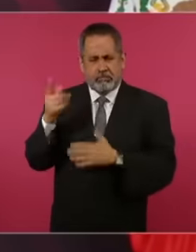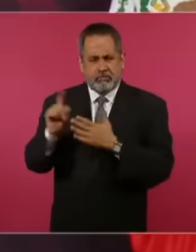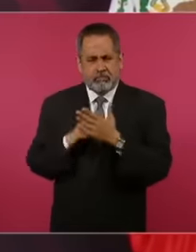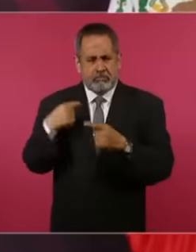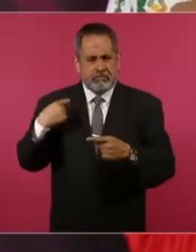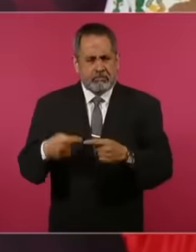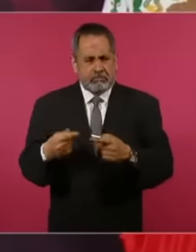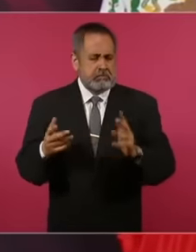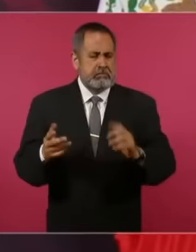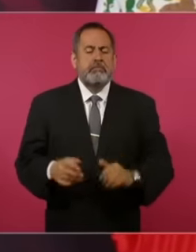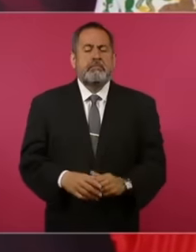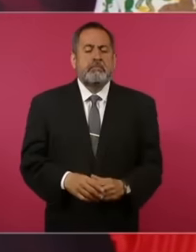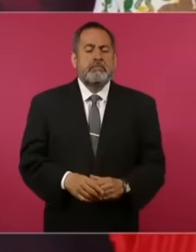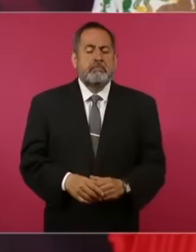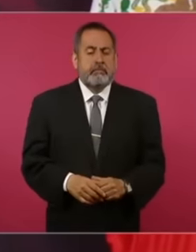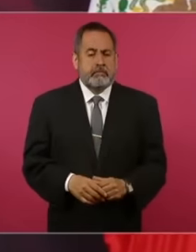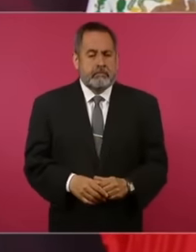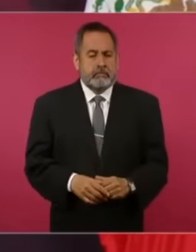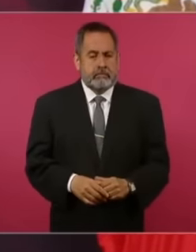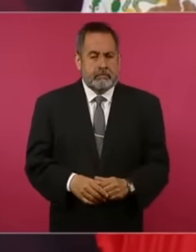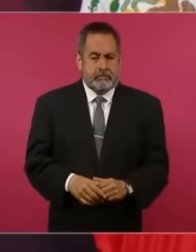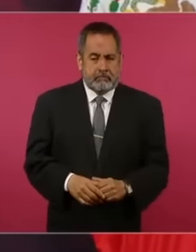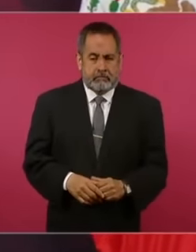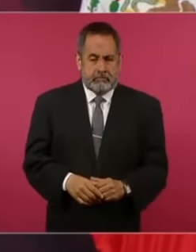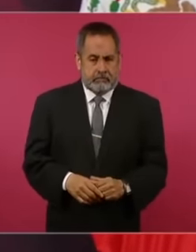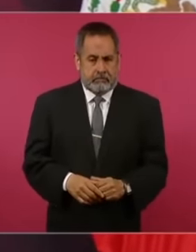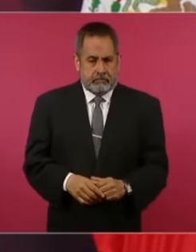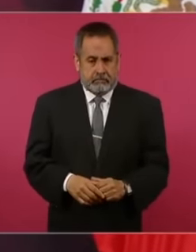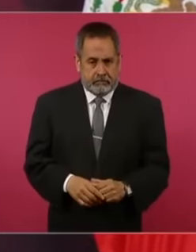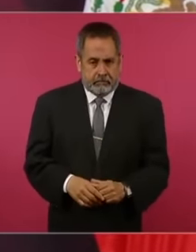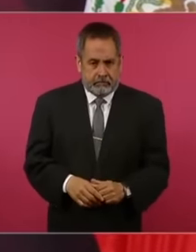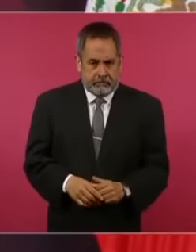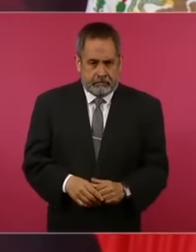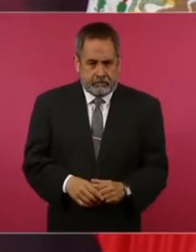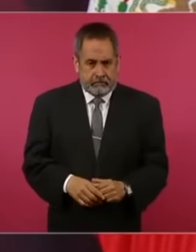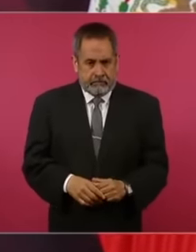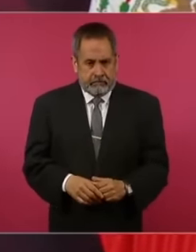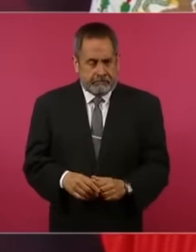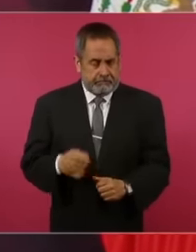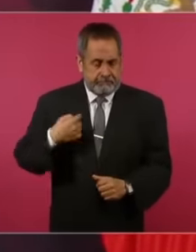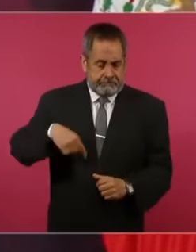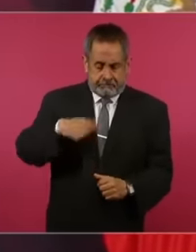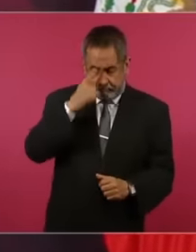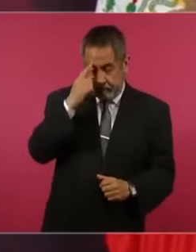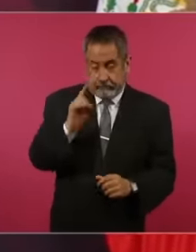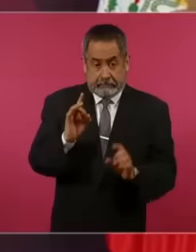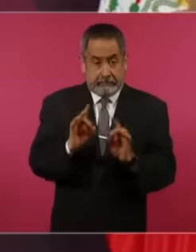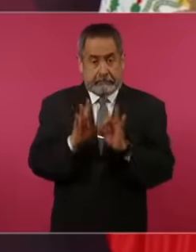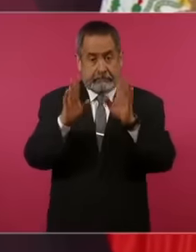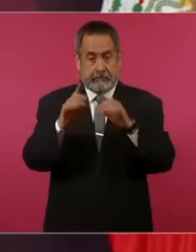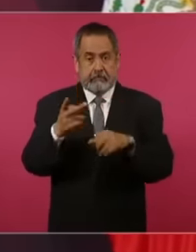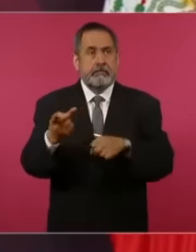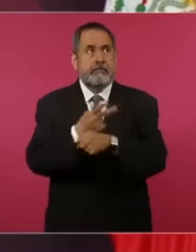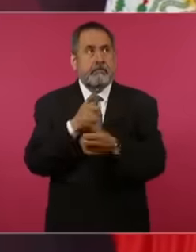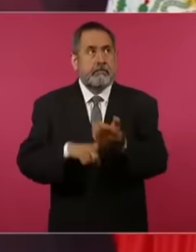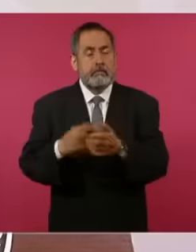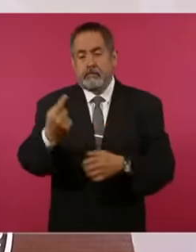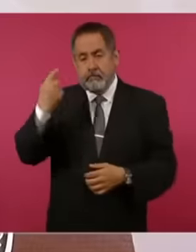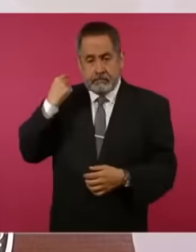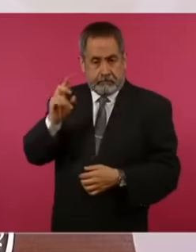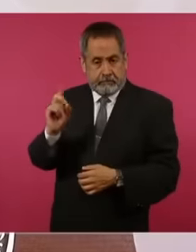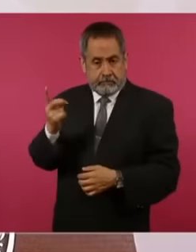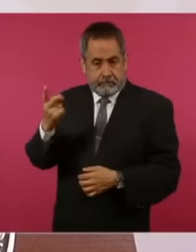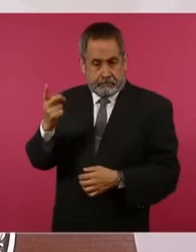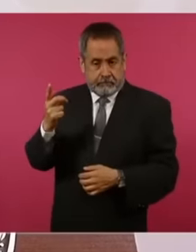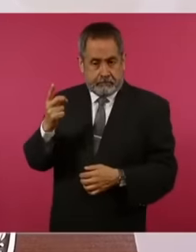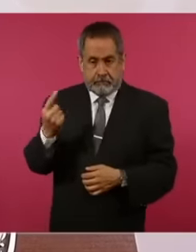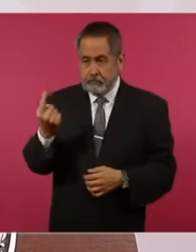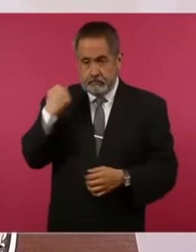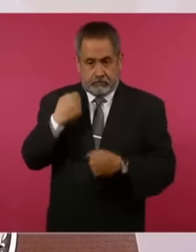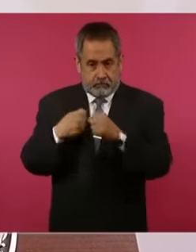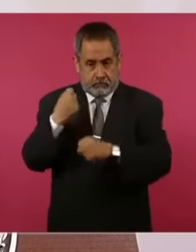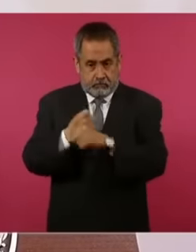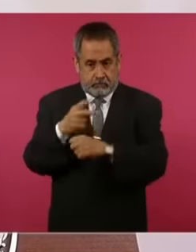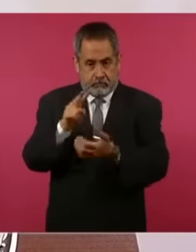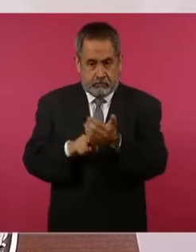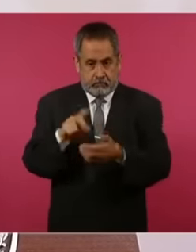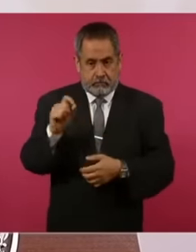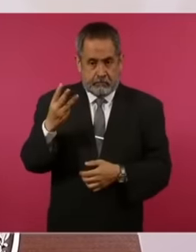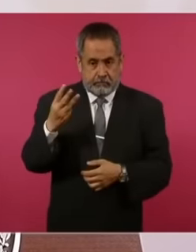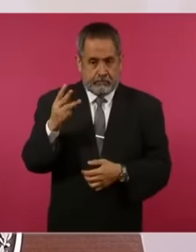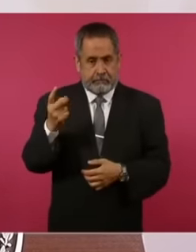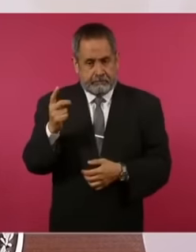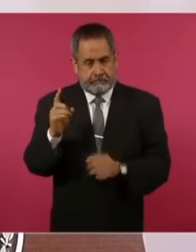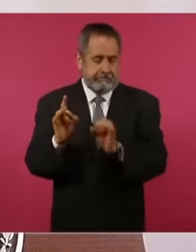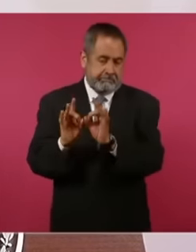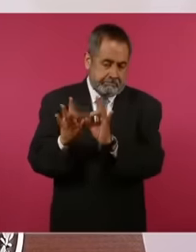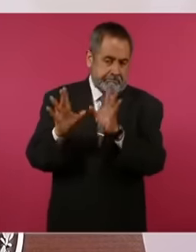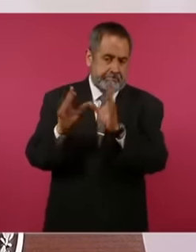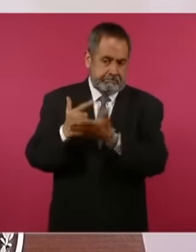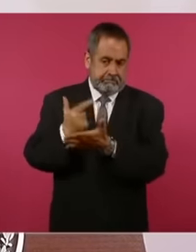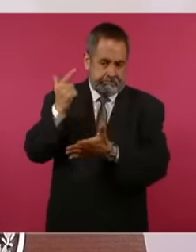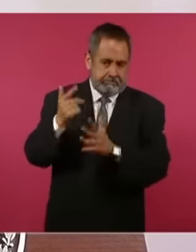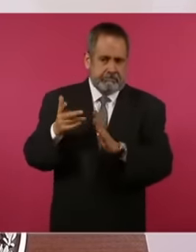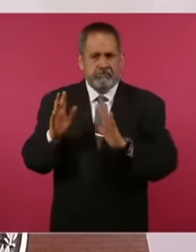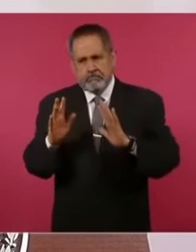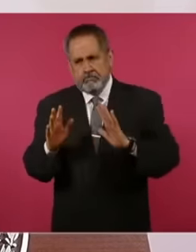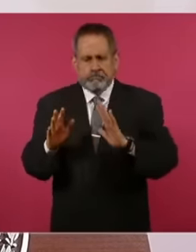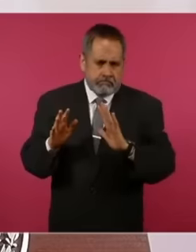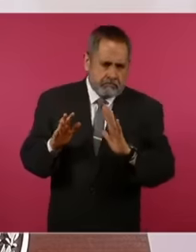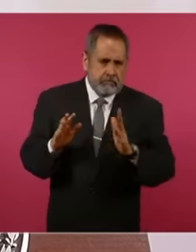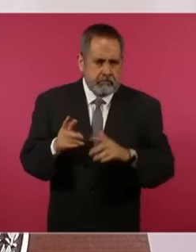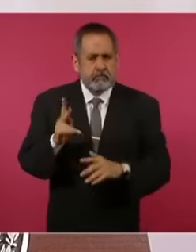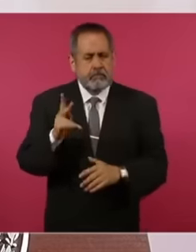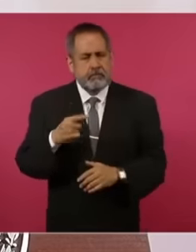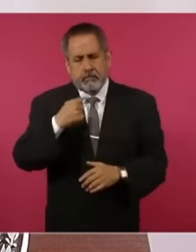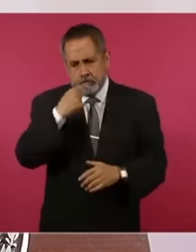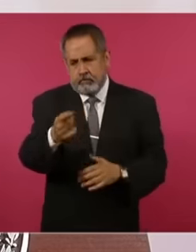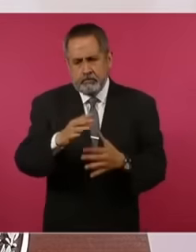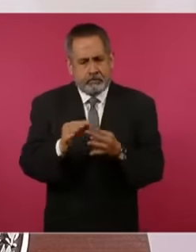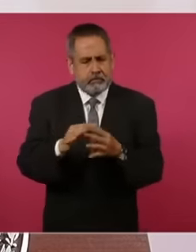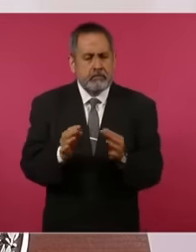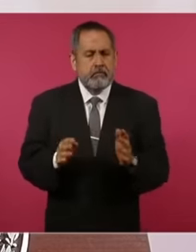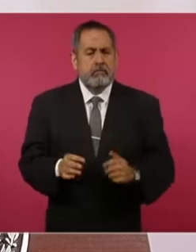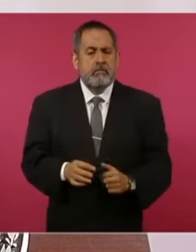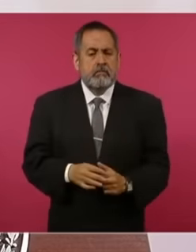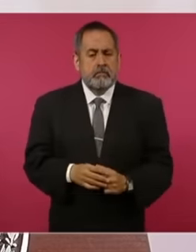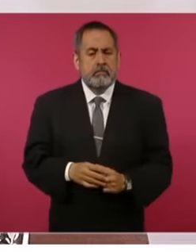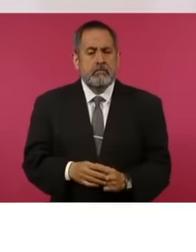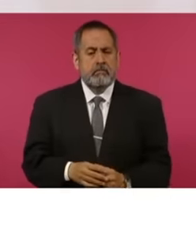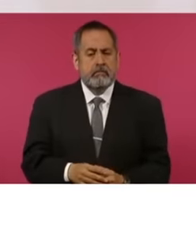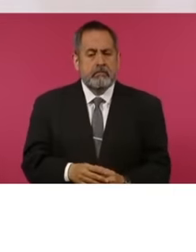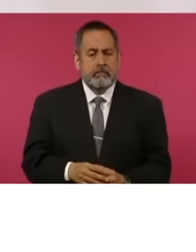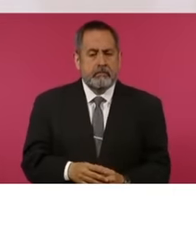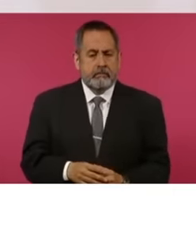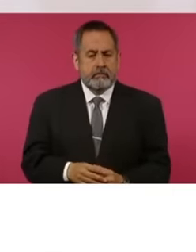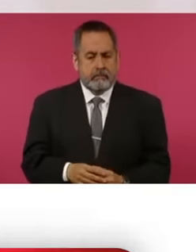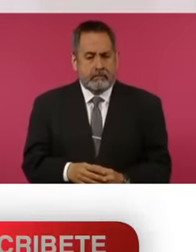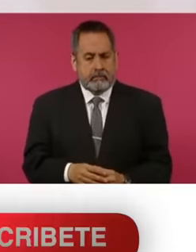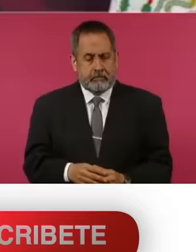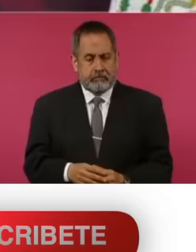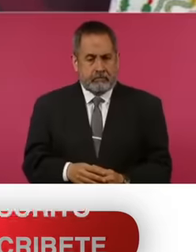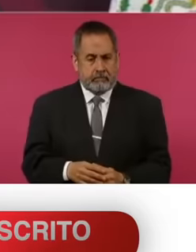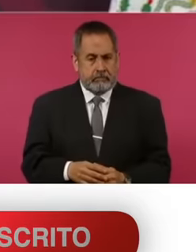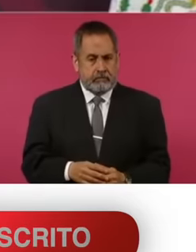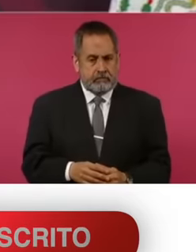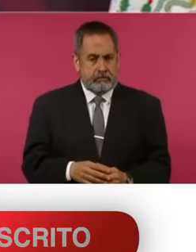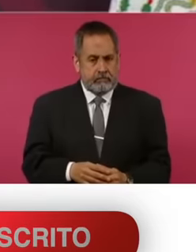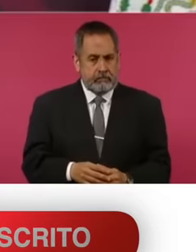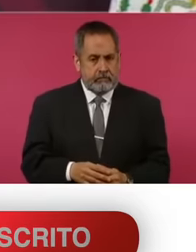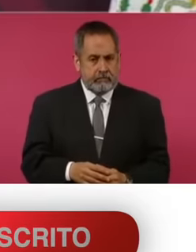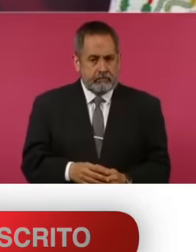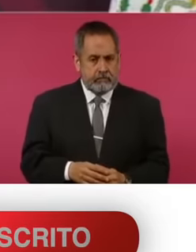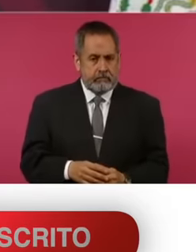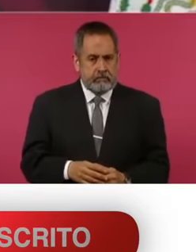a delicate situation in December of last year, but we are going to say that without it being applied.